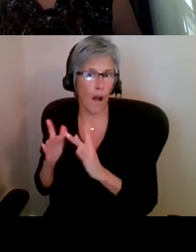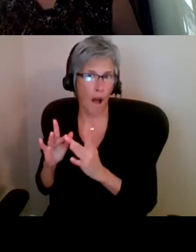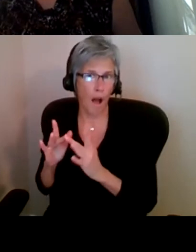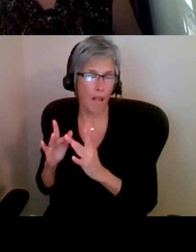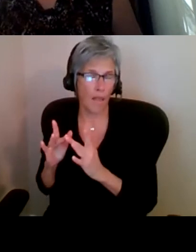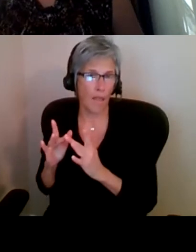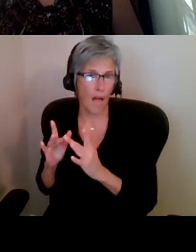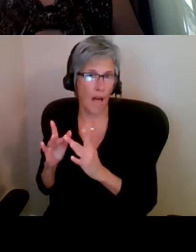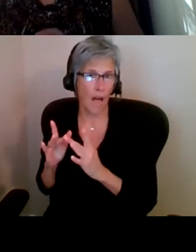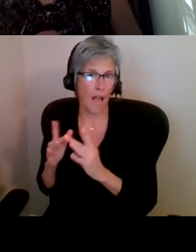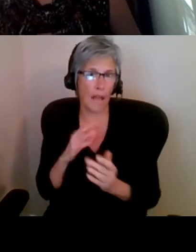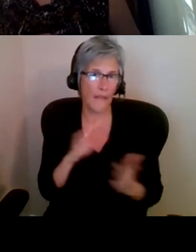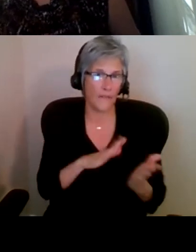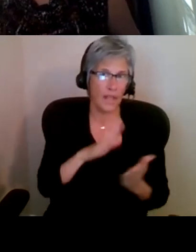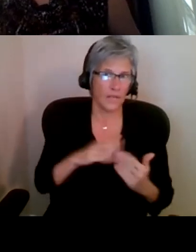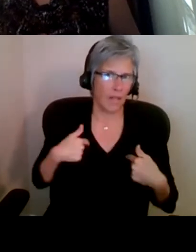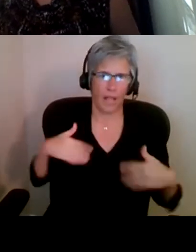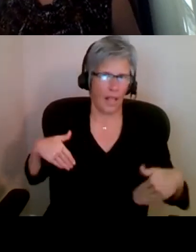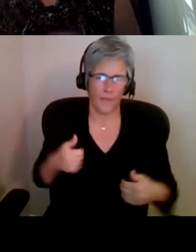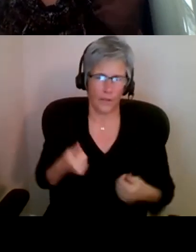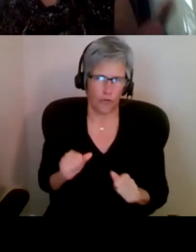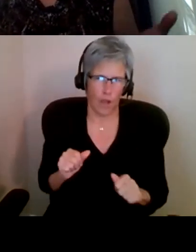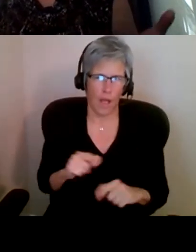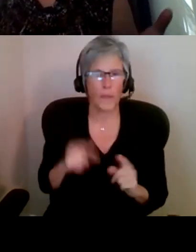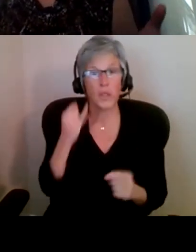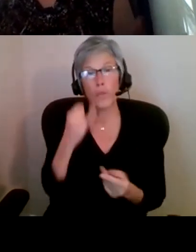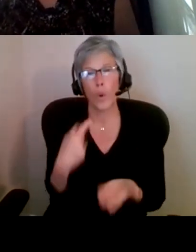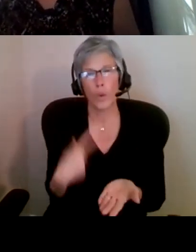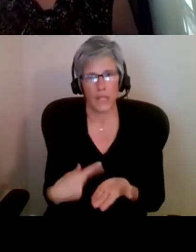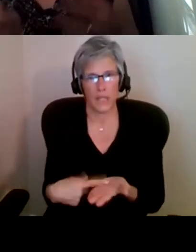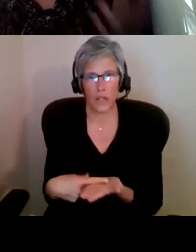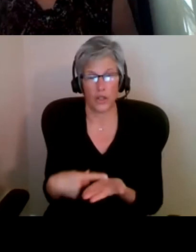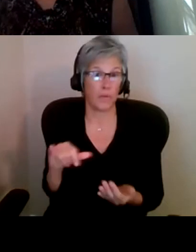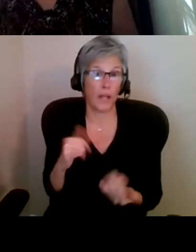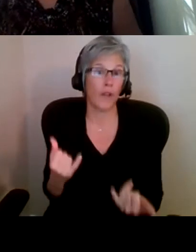tried it but if you're doing a discussion, like right now; I just asked a question